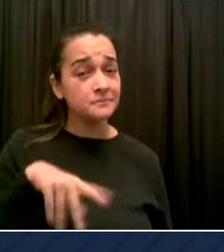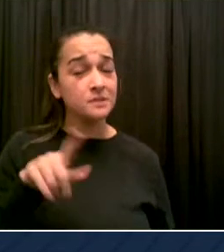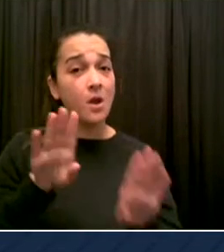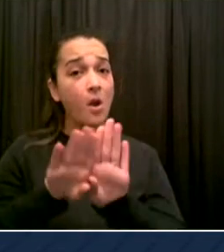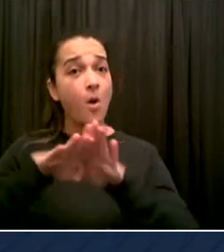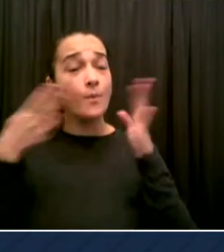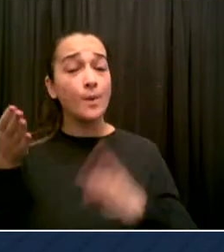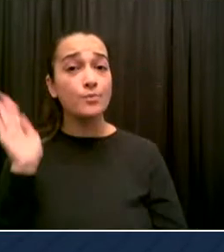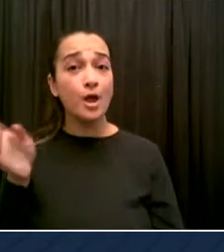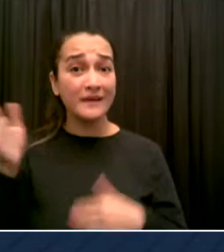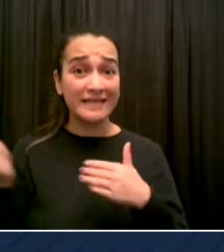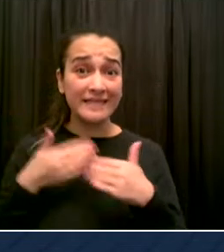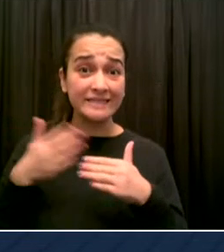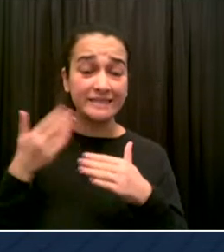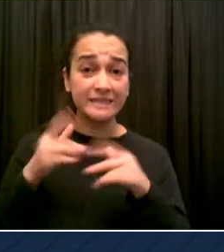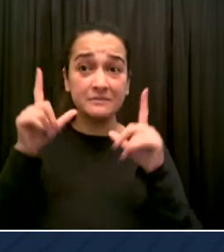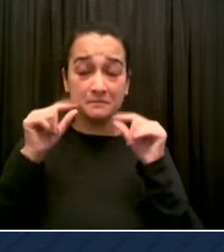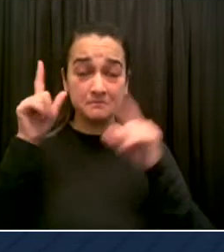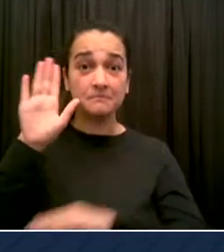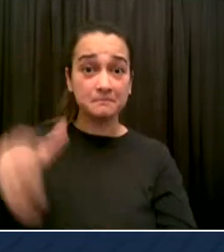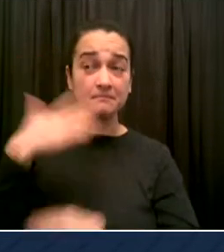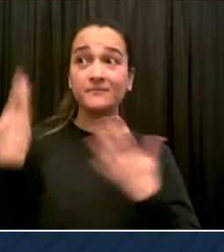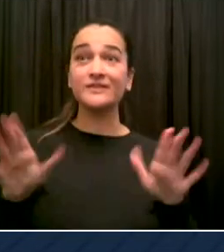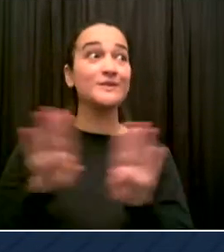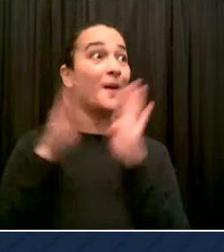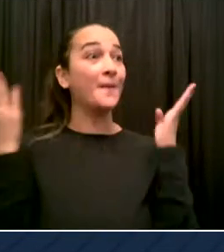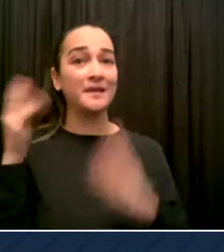TELL VEERYONE HOW MANY STEPS THEY'RE TAKING BY THE CITY TO